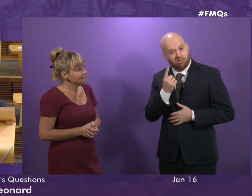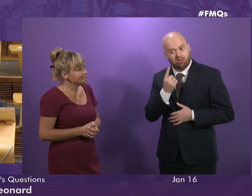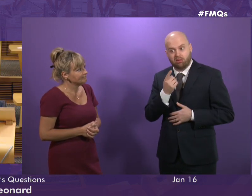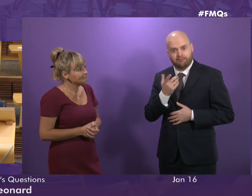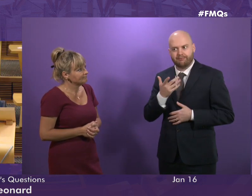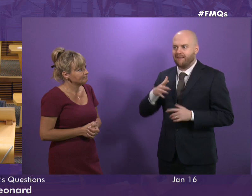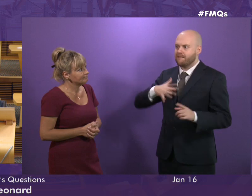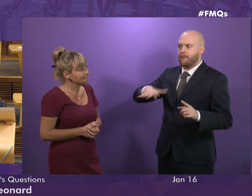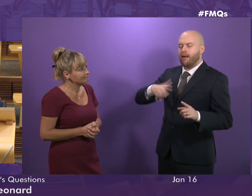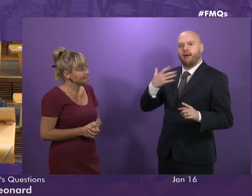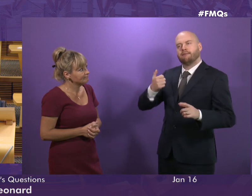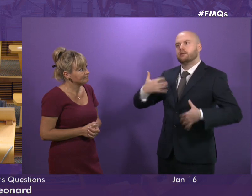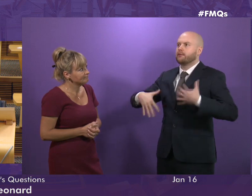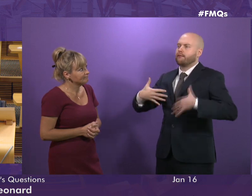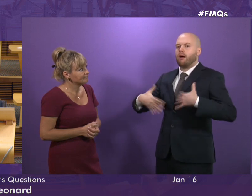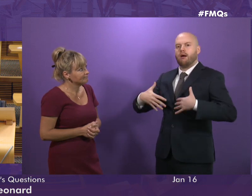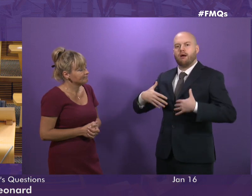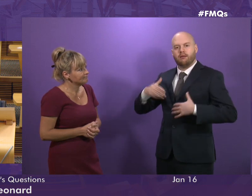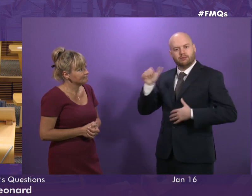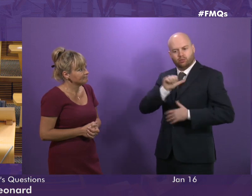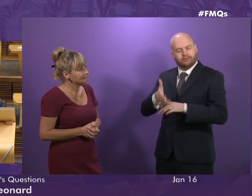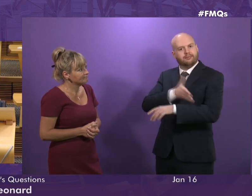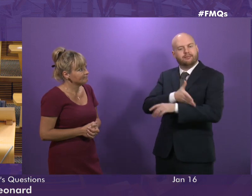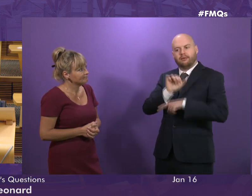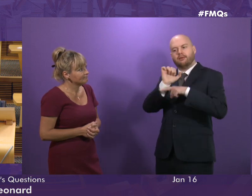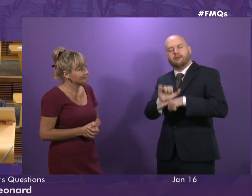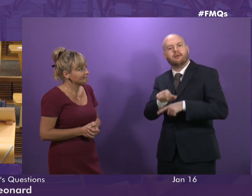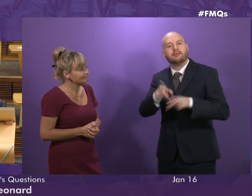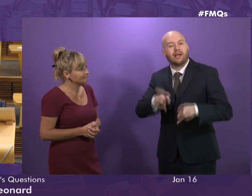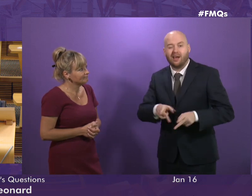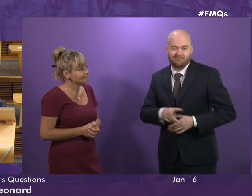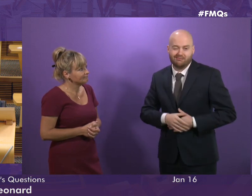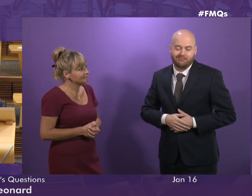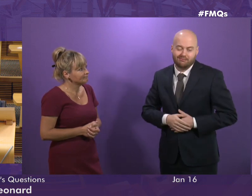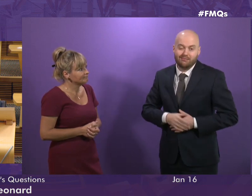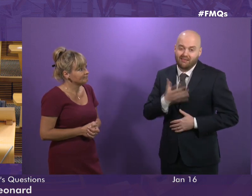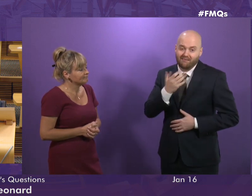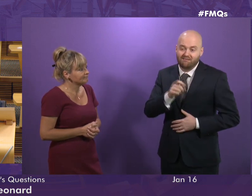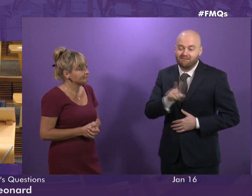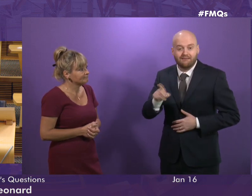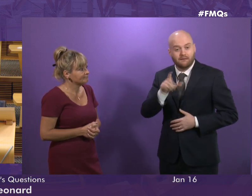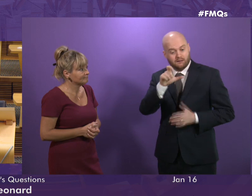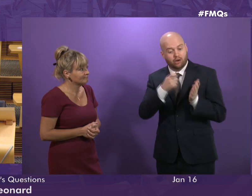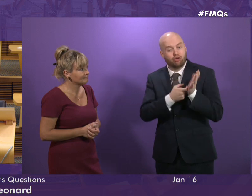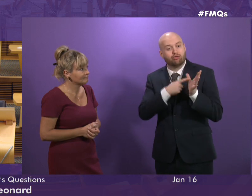preventable failures. The case of Craig McClelland has been raised with the First Minister a